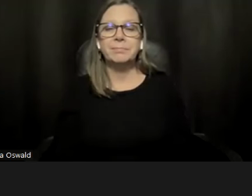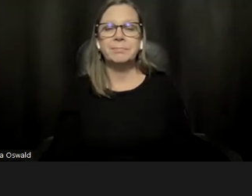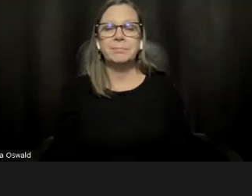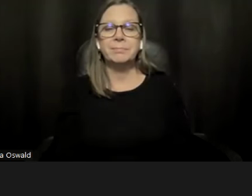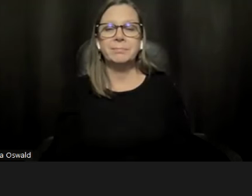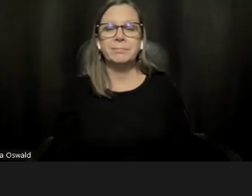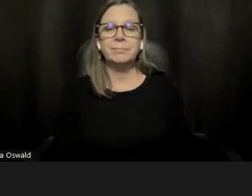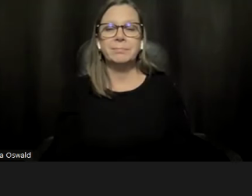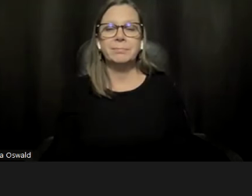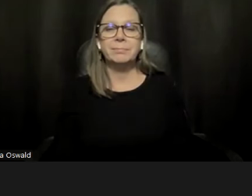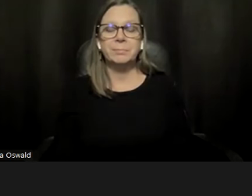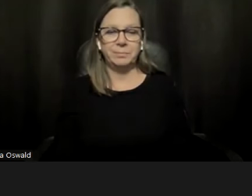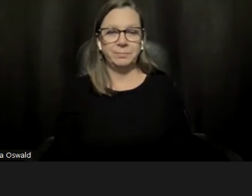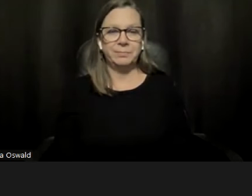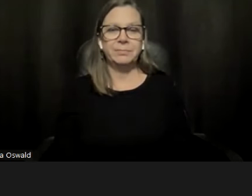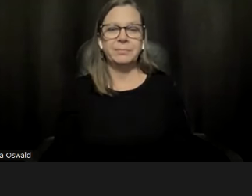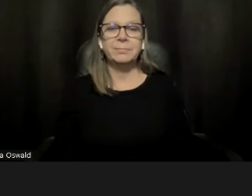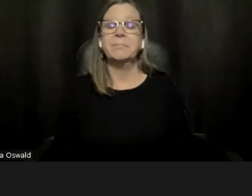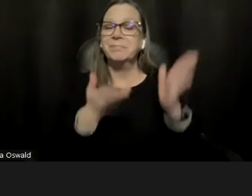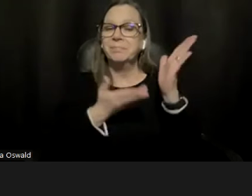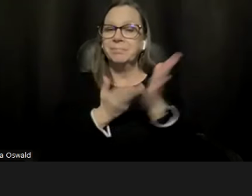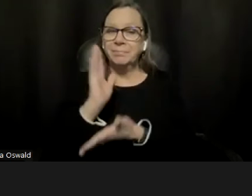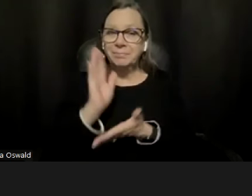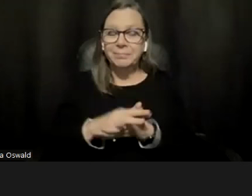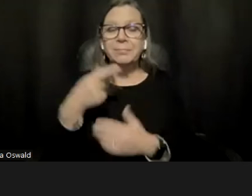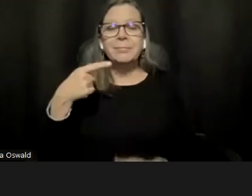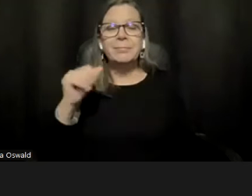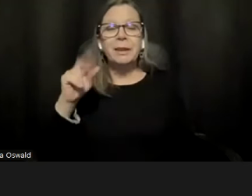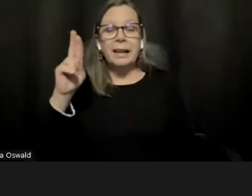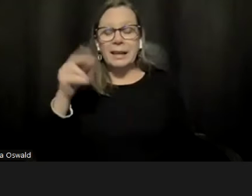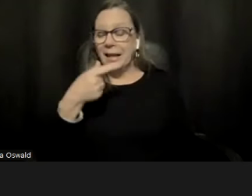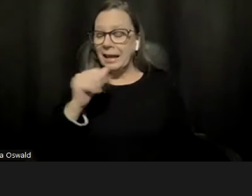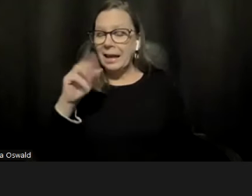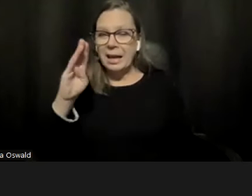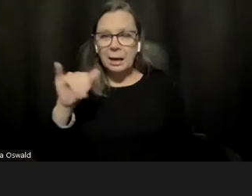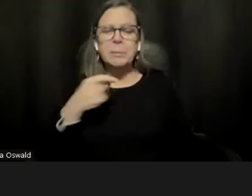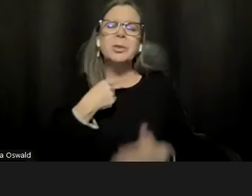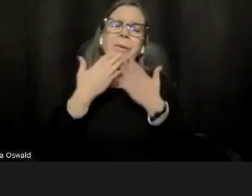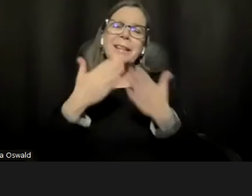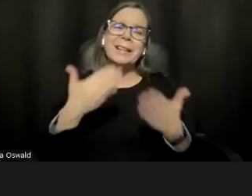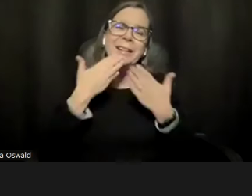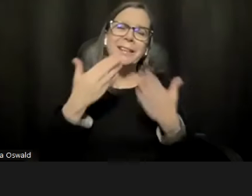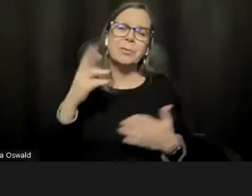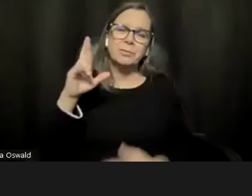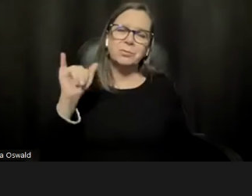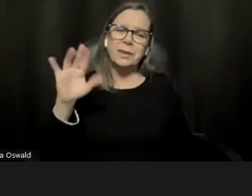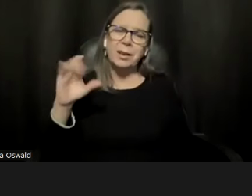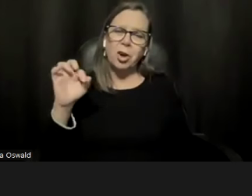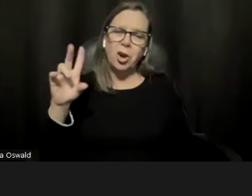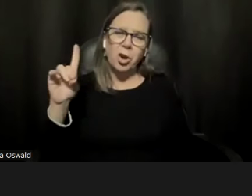This is Gabby. A big thank you for being here and sharing that with us, today.